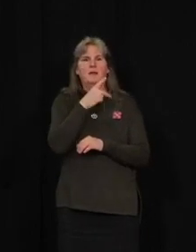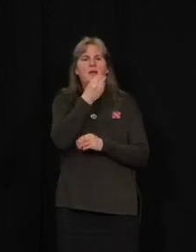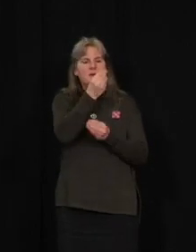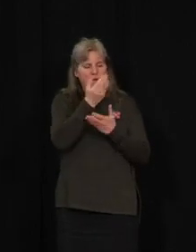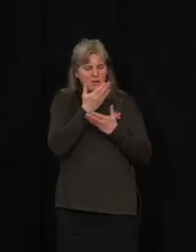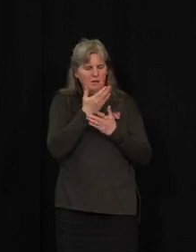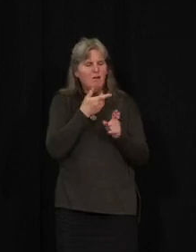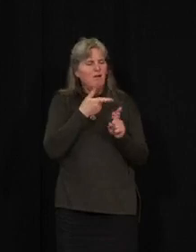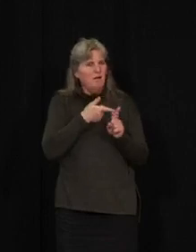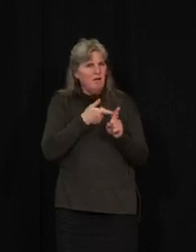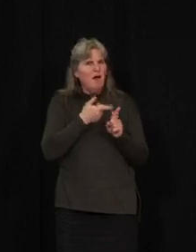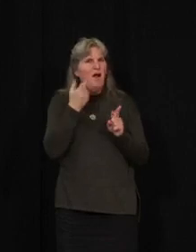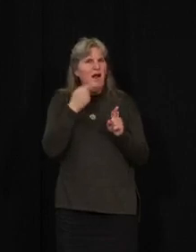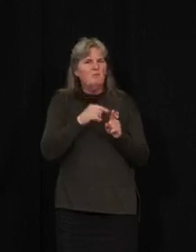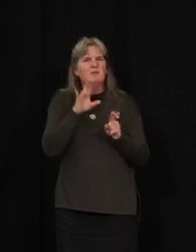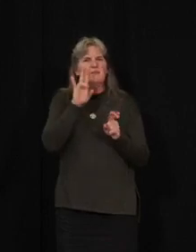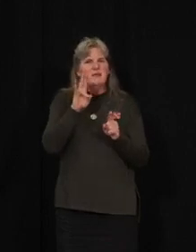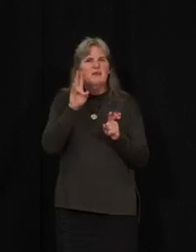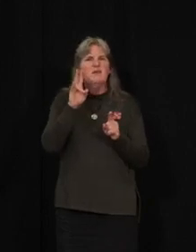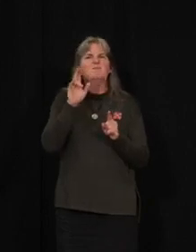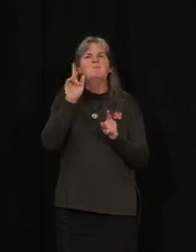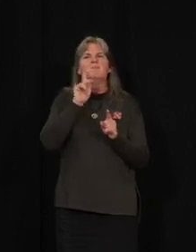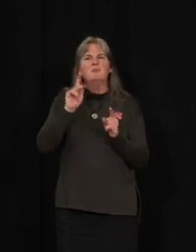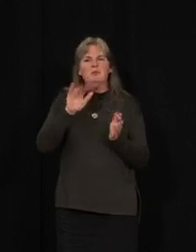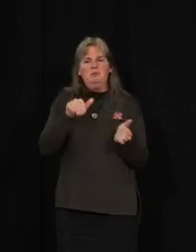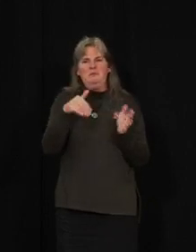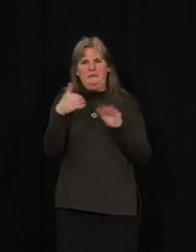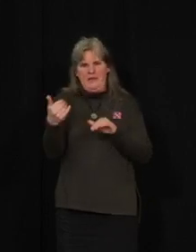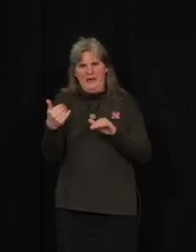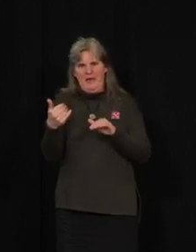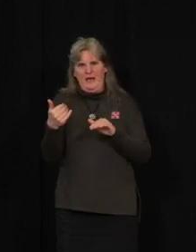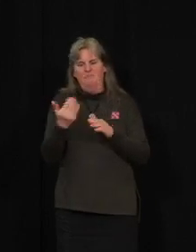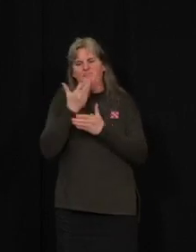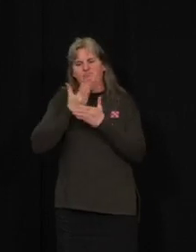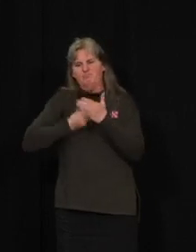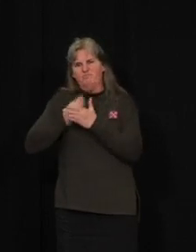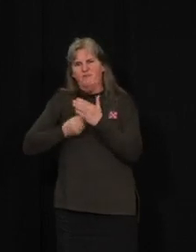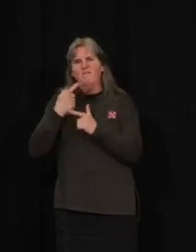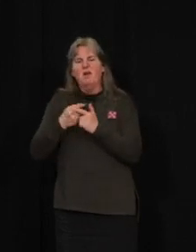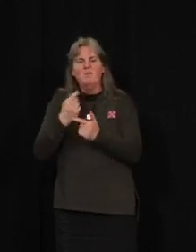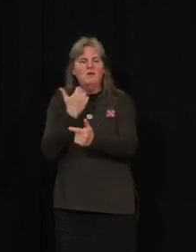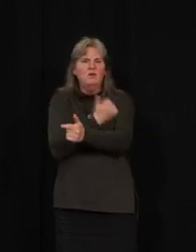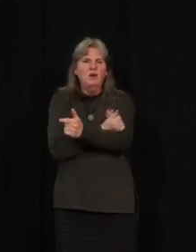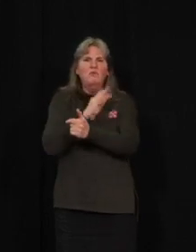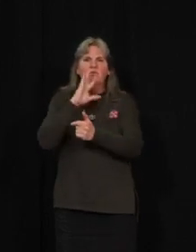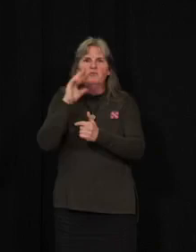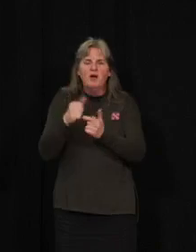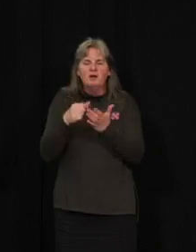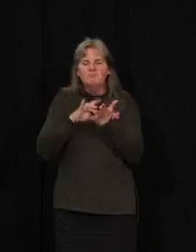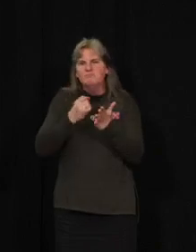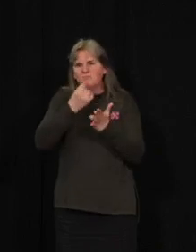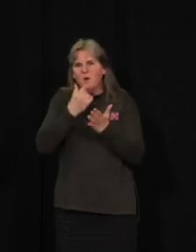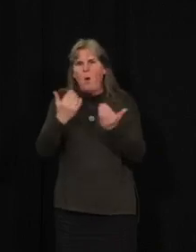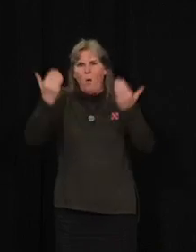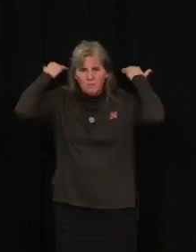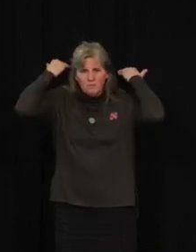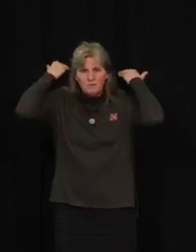seven deaths in recent months al due to drug overdoses. We grieve with the family and friends of those seven